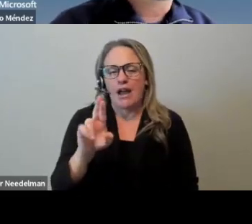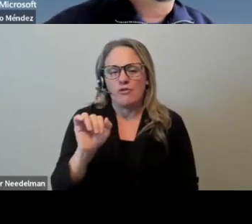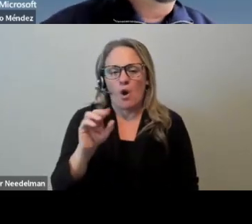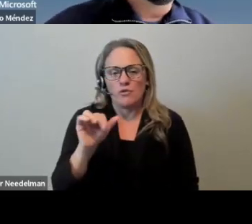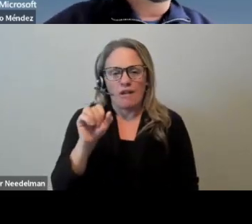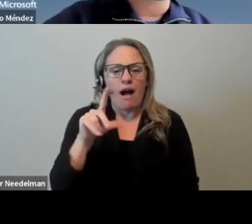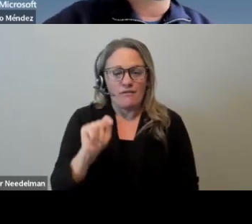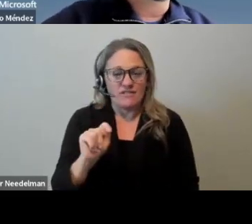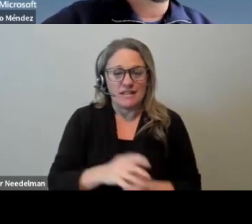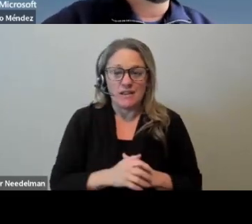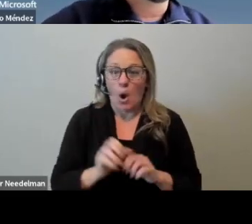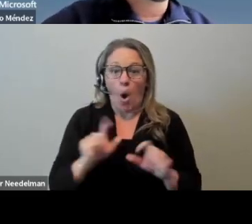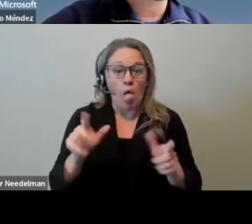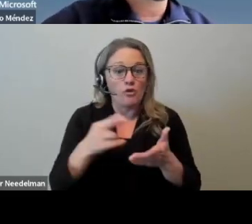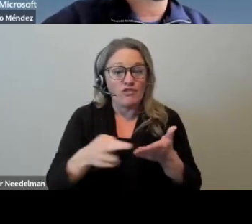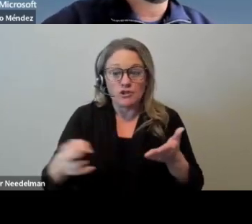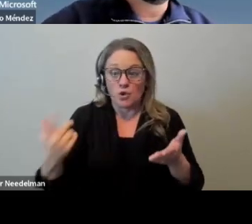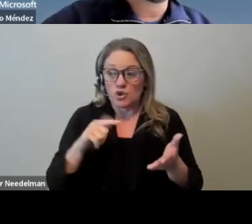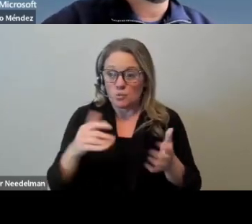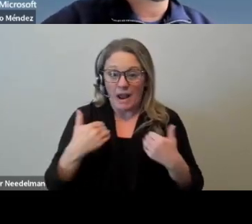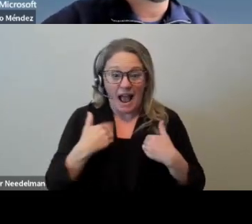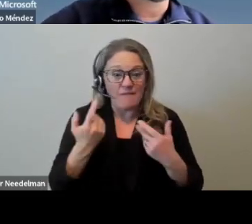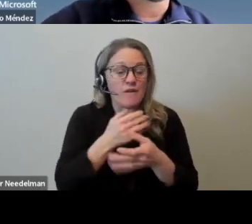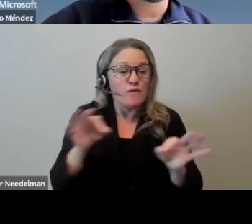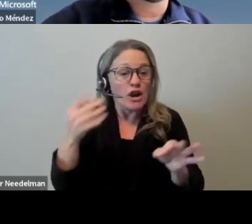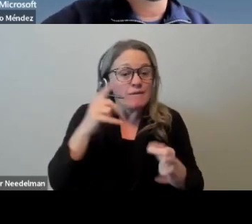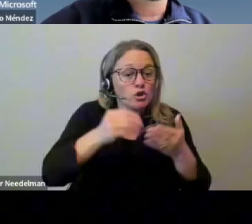resources are free for students and educators.